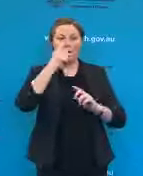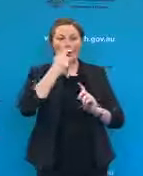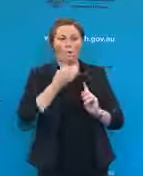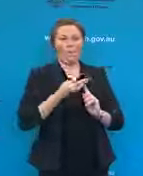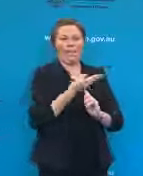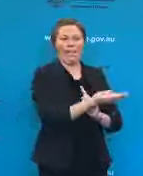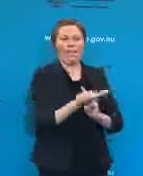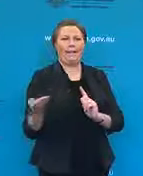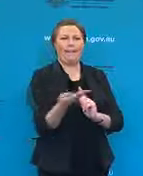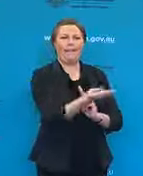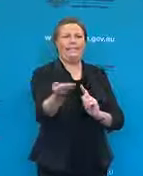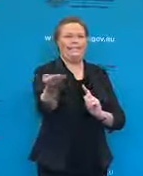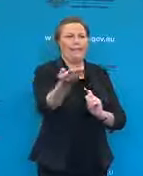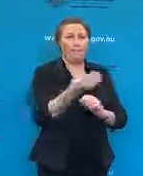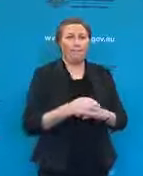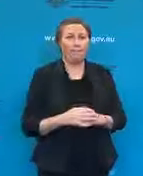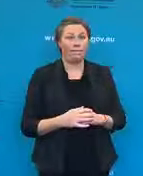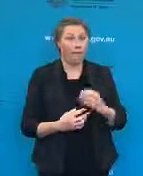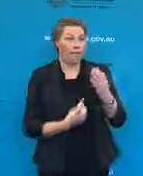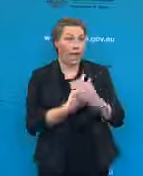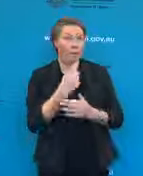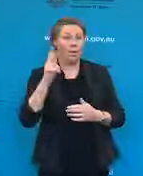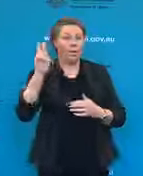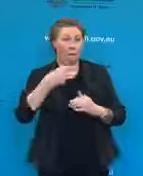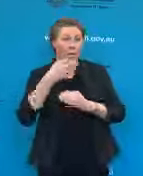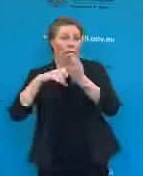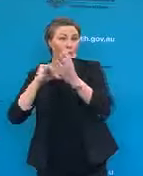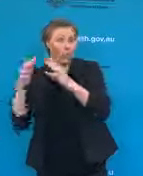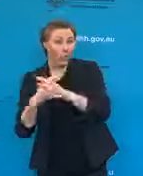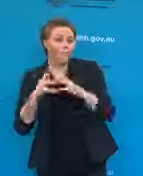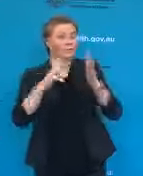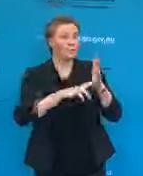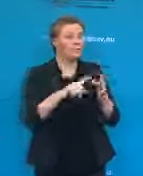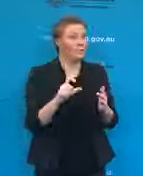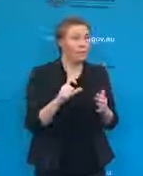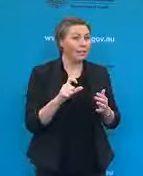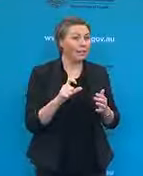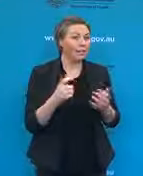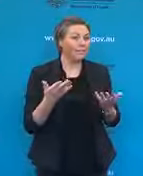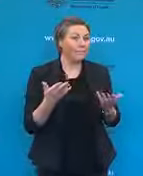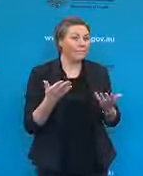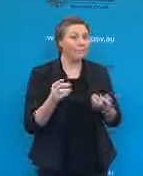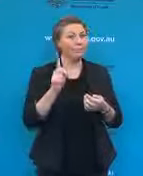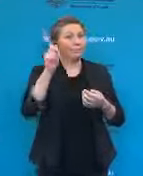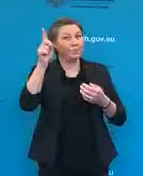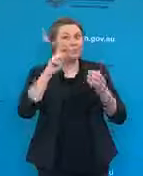been present in both of those states. New South Wales have very